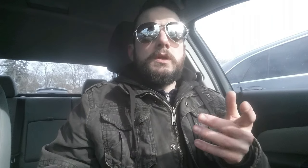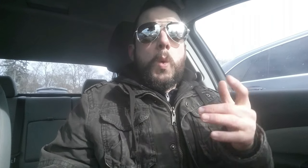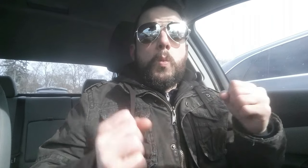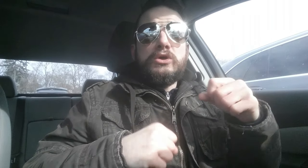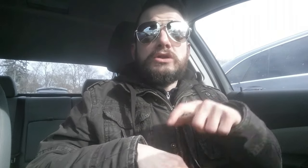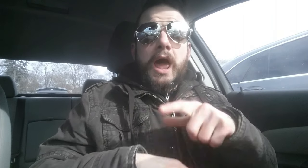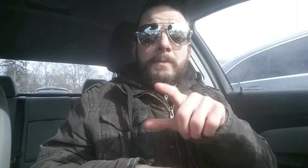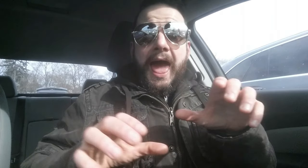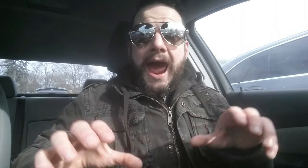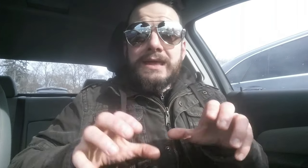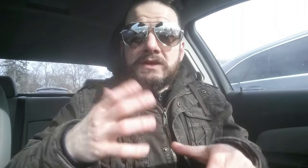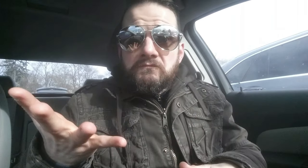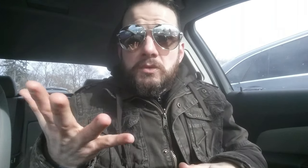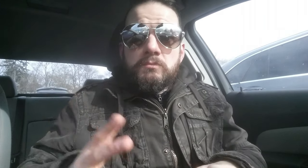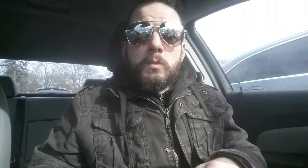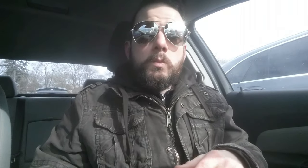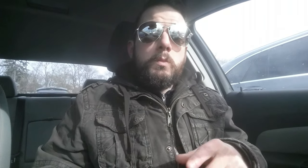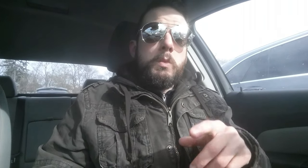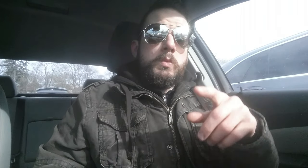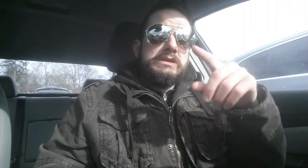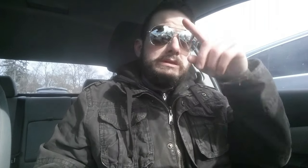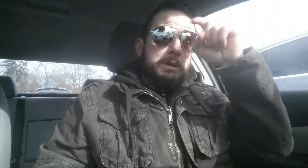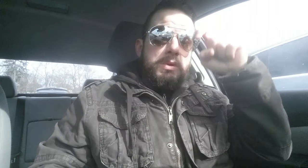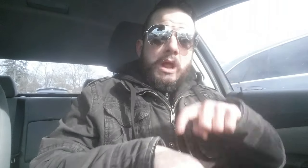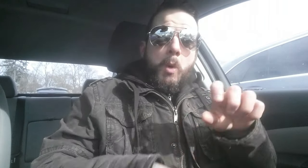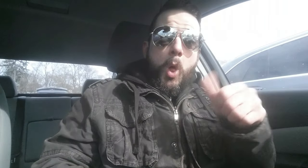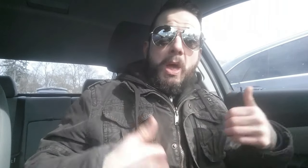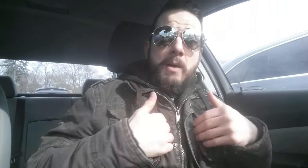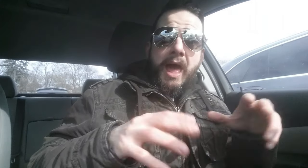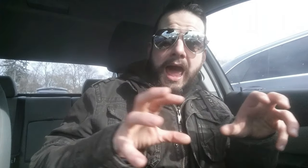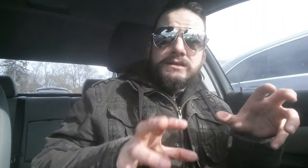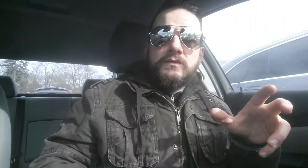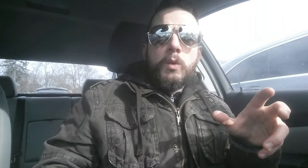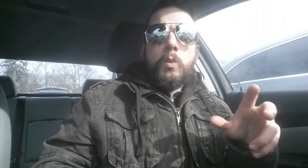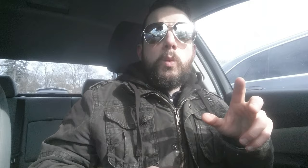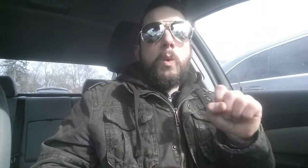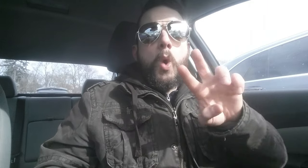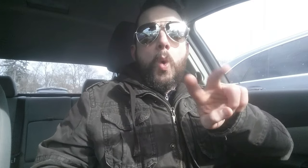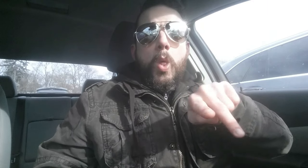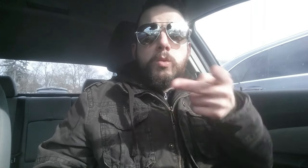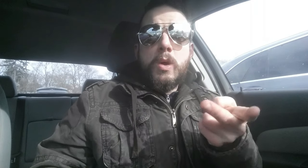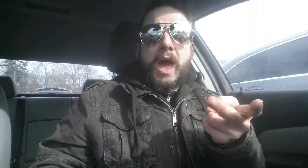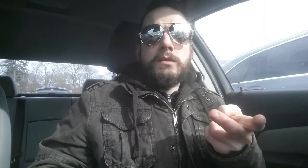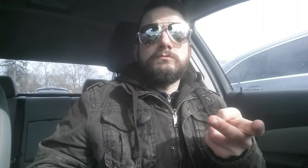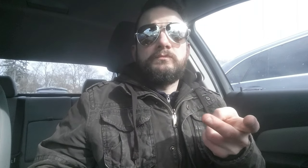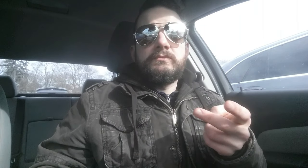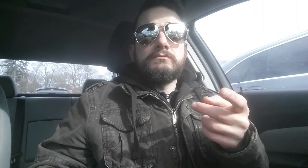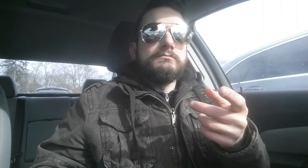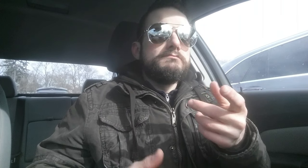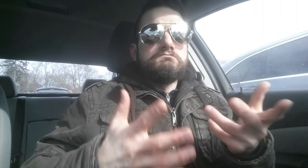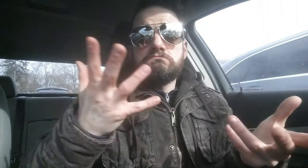Are some animals more active in the winter? Are some other animals more active in the summer? Or the other way around?